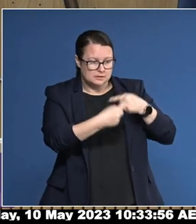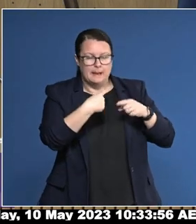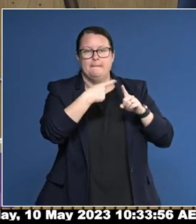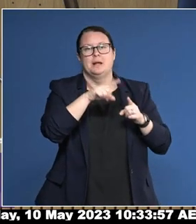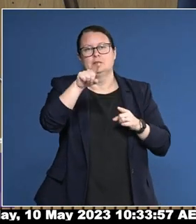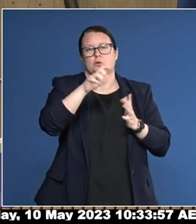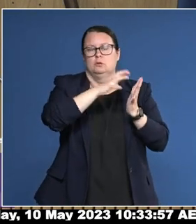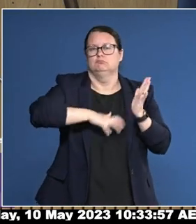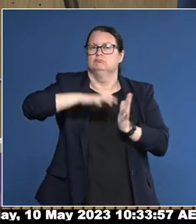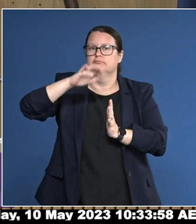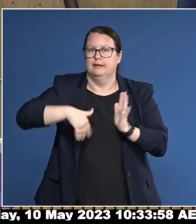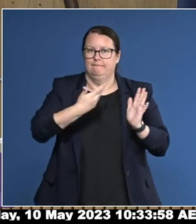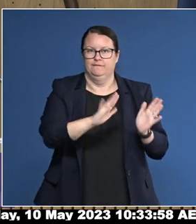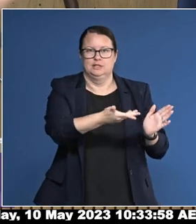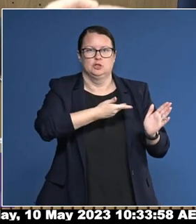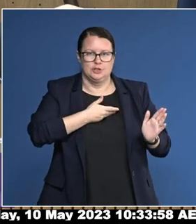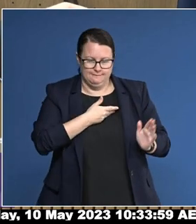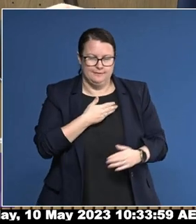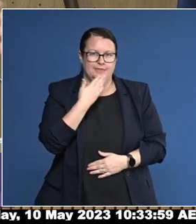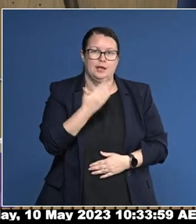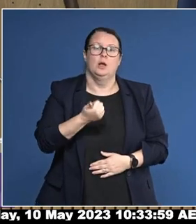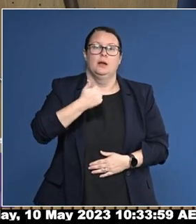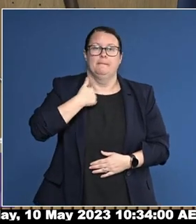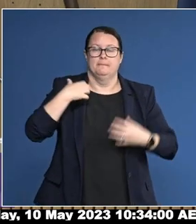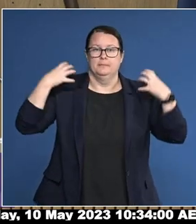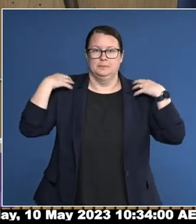We're grateful. I'm Commissioner McEwin, this is Commissioner Mason, Commissioner